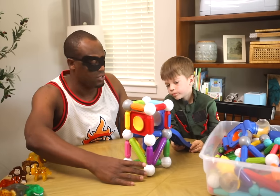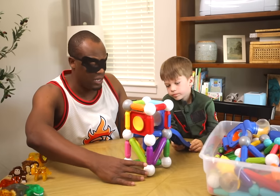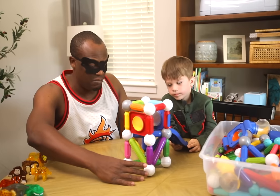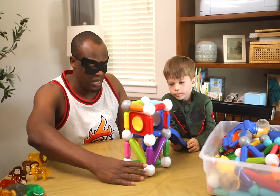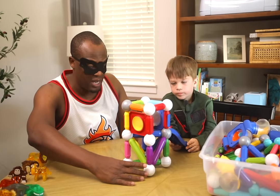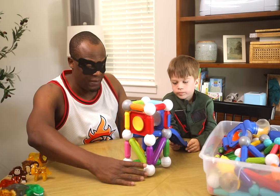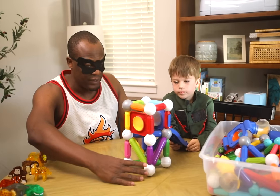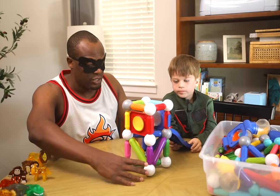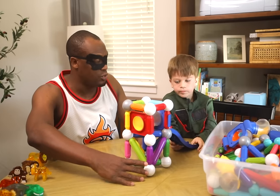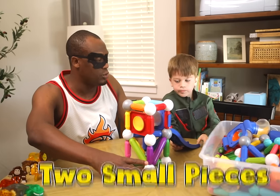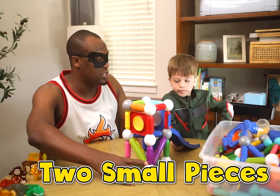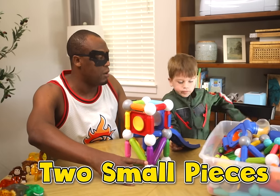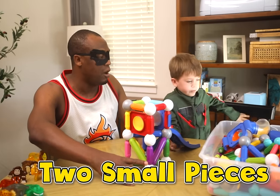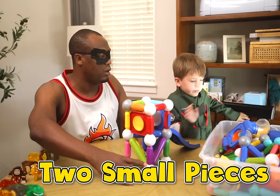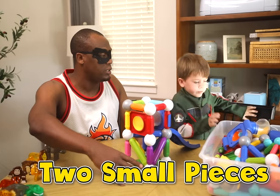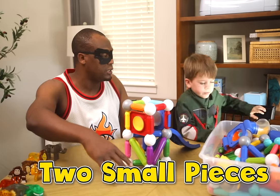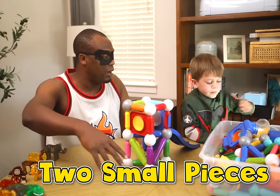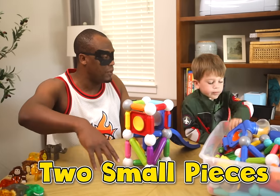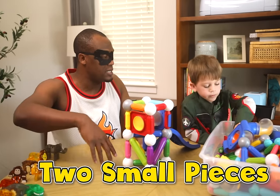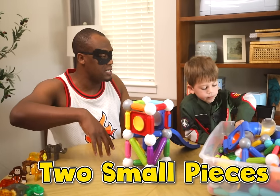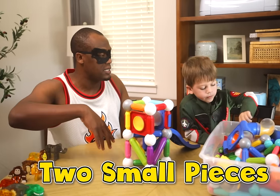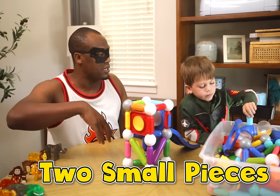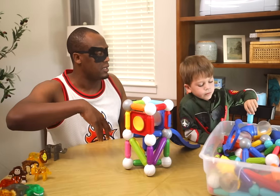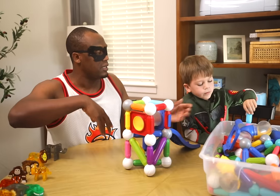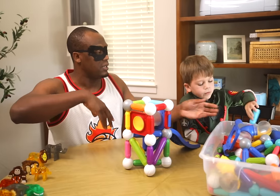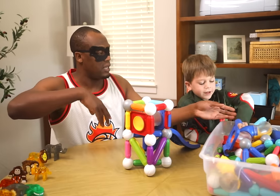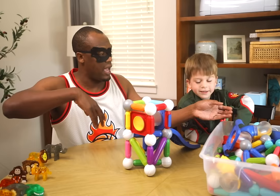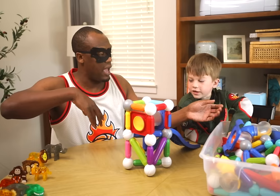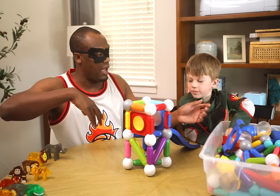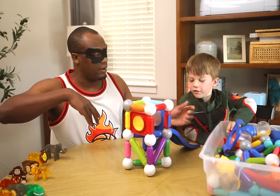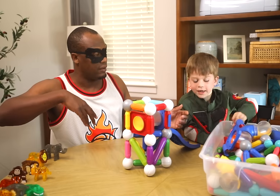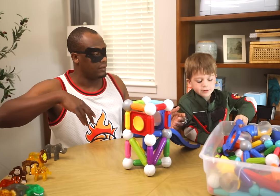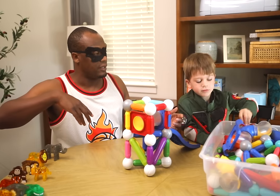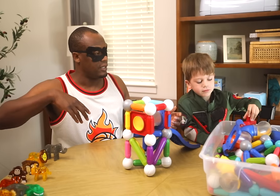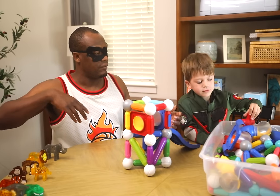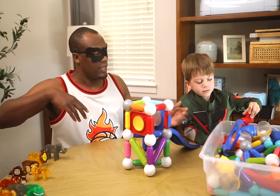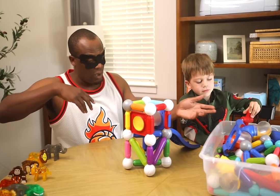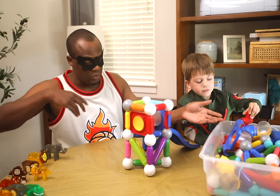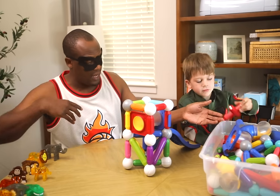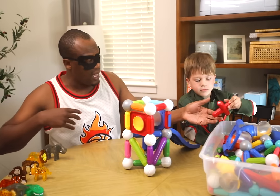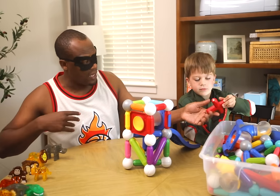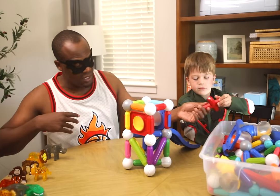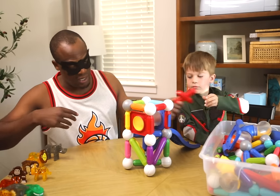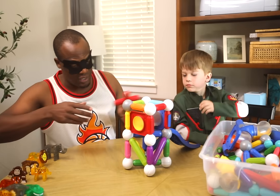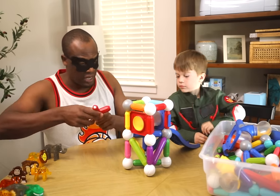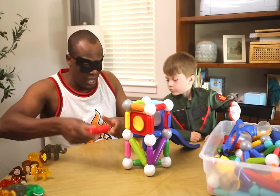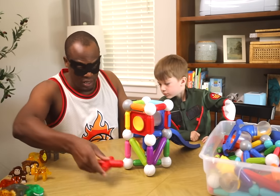So give me two small, small pieces. Yeah. Yeah, we'll take an X. I'll take an X.